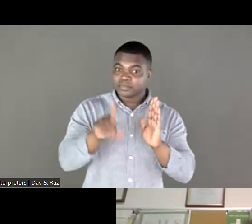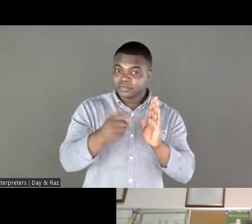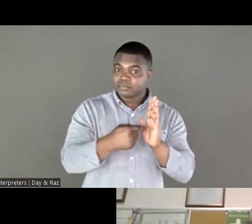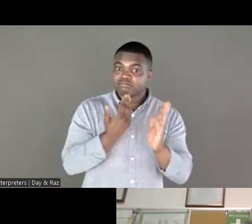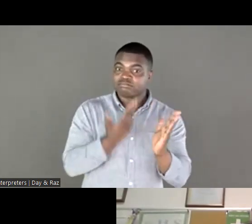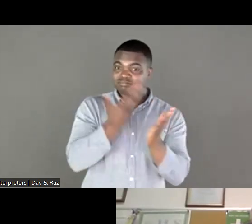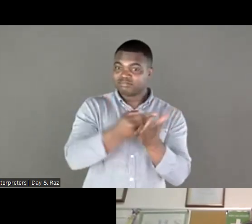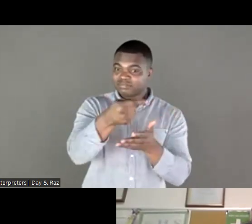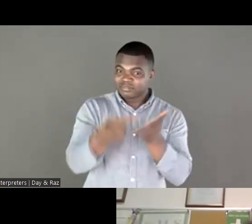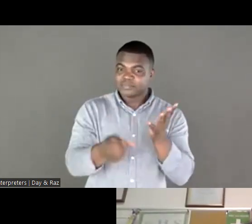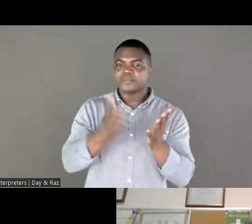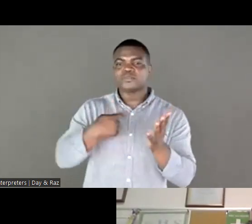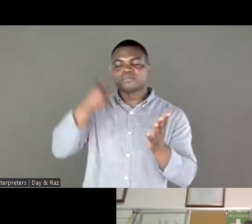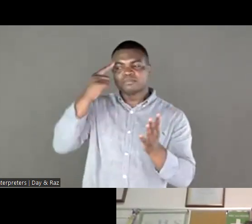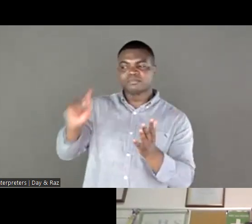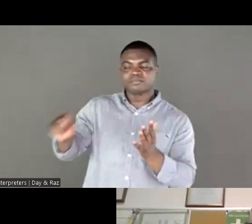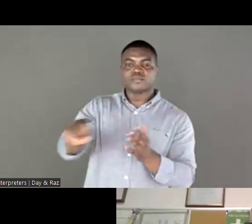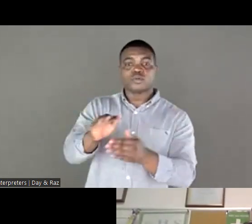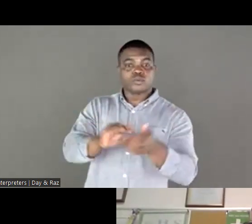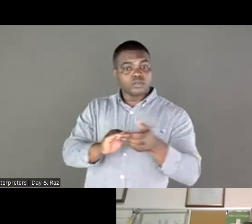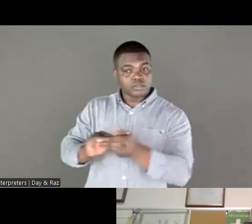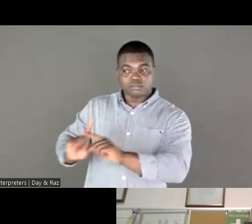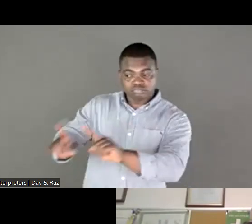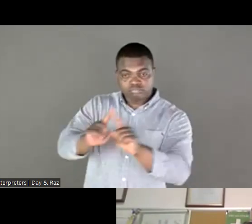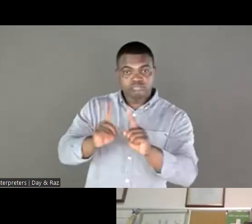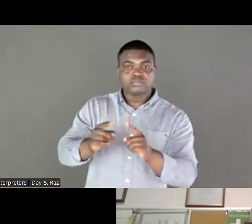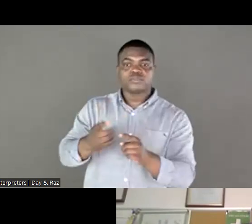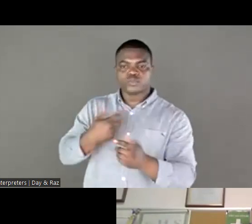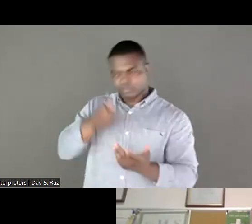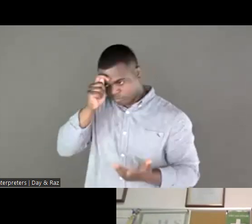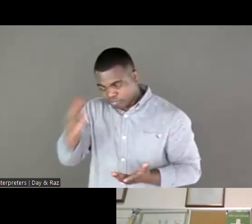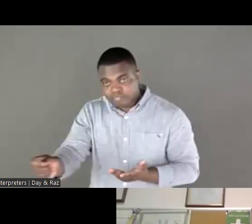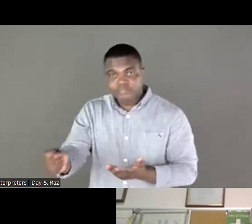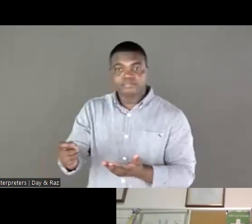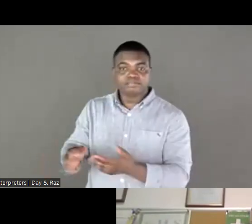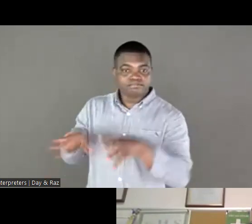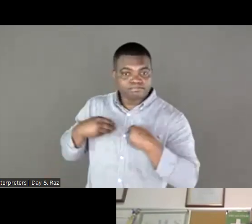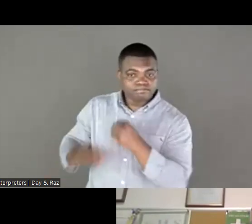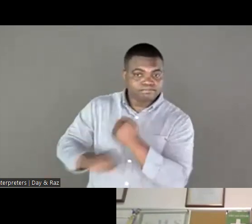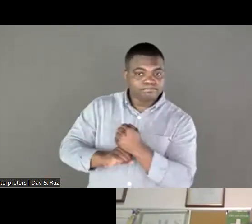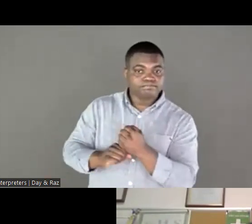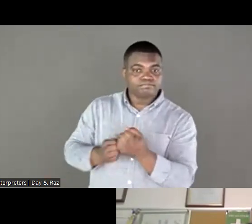they do a lot, but they do not really understand the full extent of the situation and the issues.